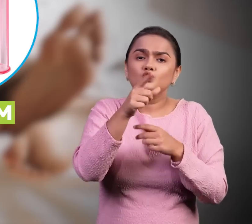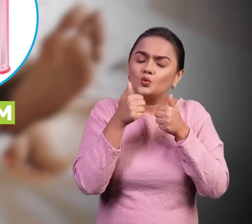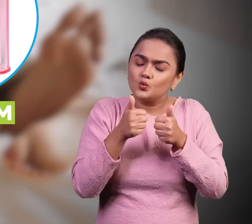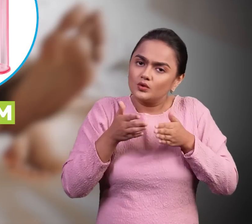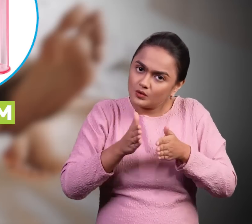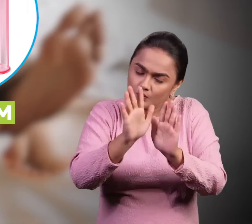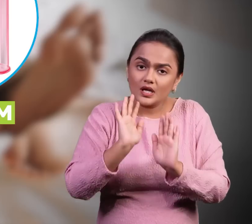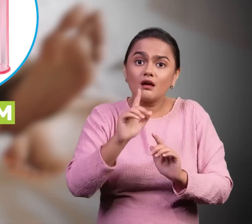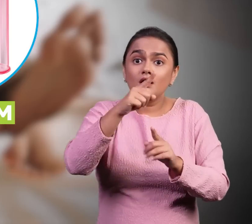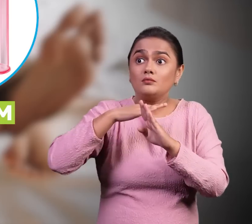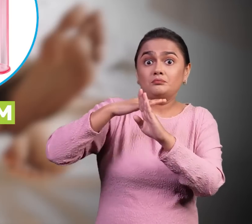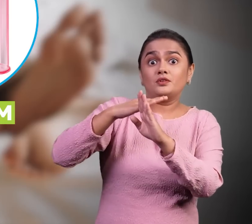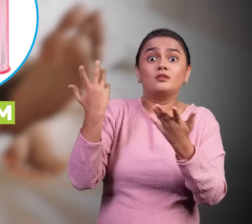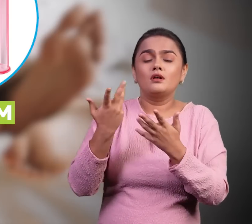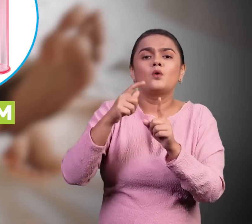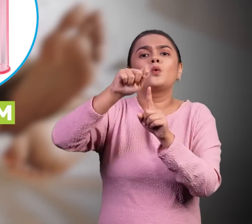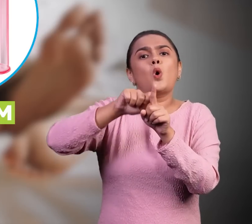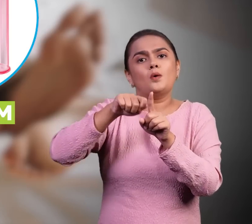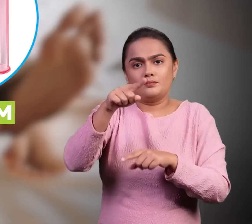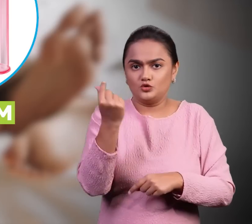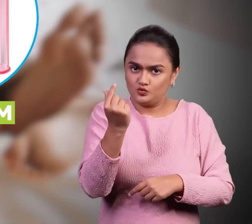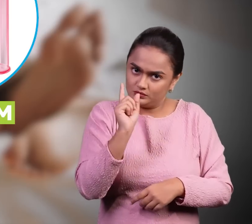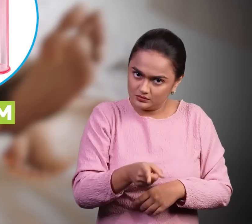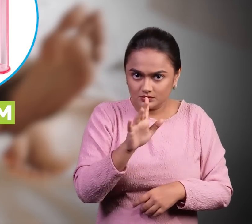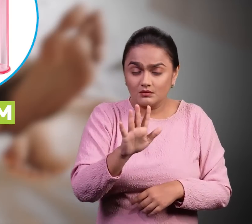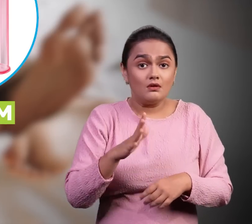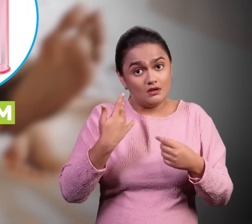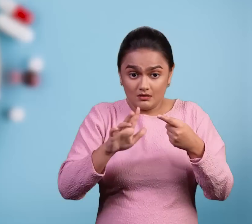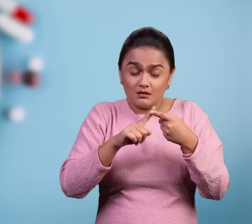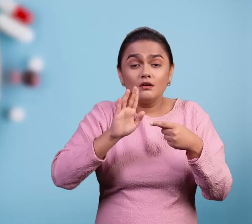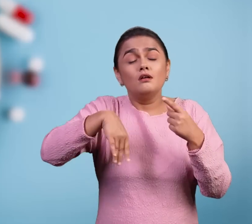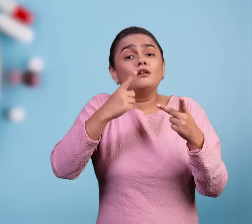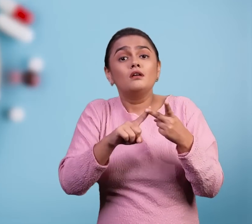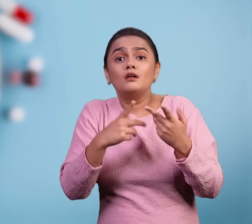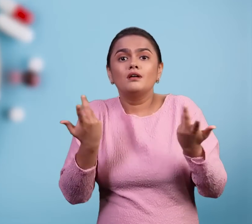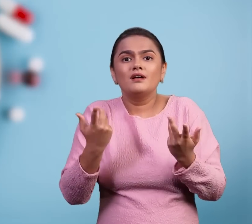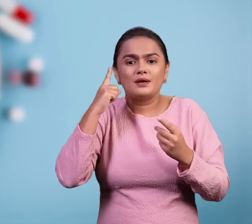Condom is a good way to prevent. What else can you do?